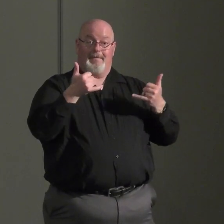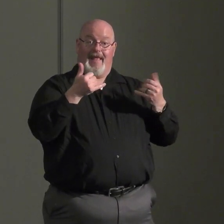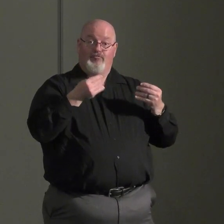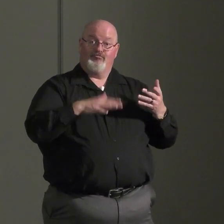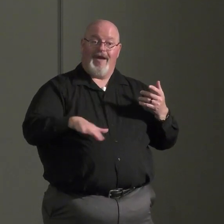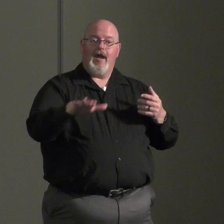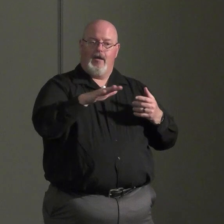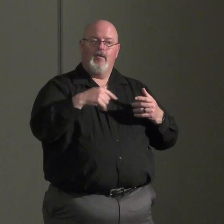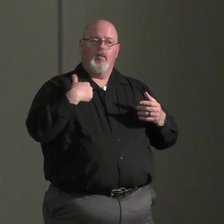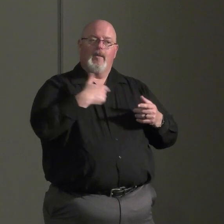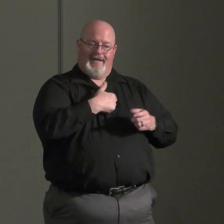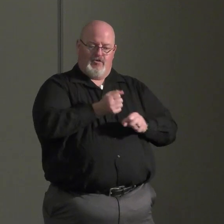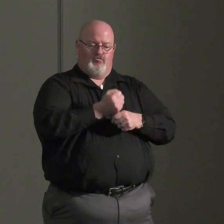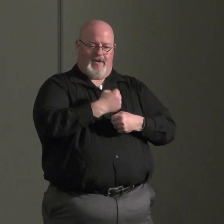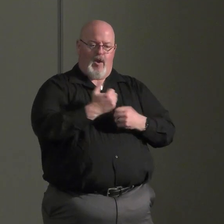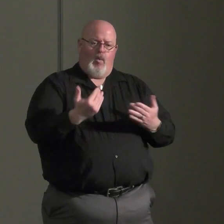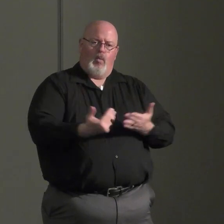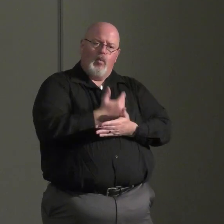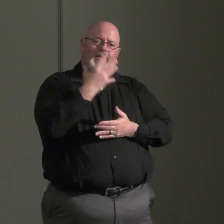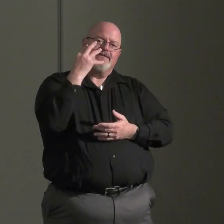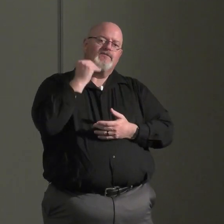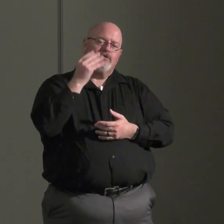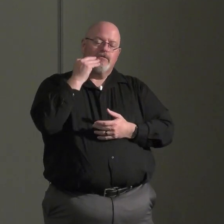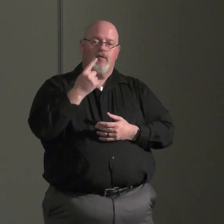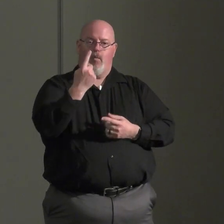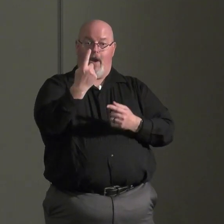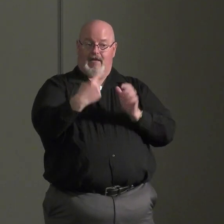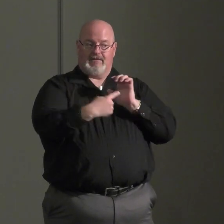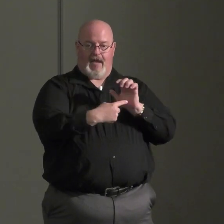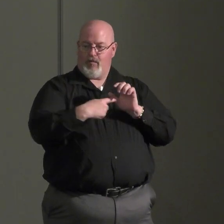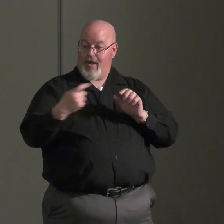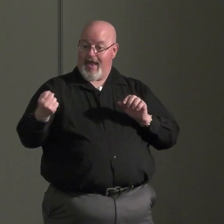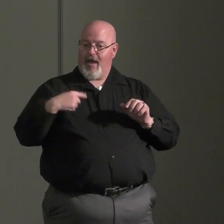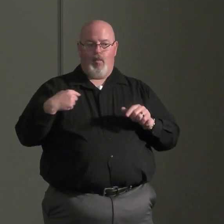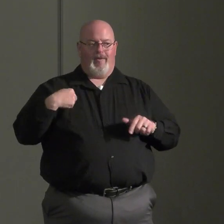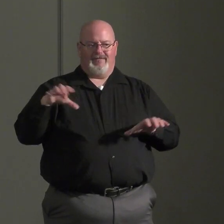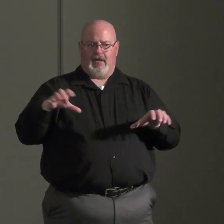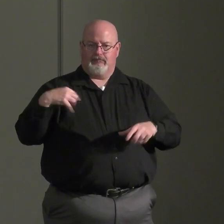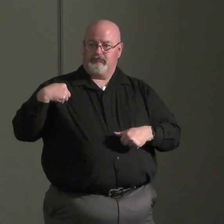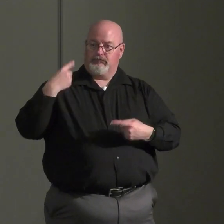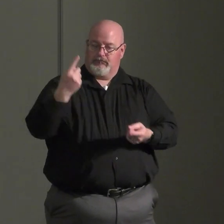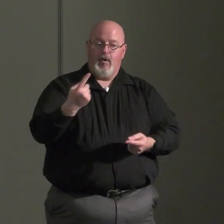do create new experiences. So one example, you are asking what we've done. One example,